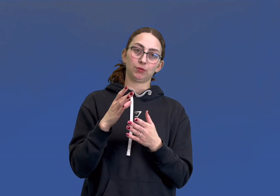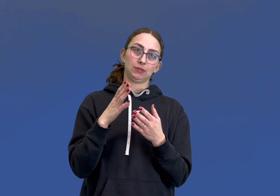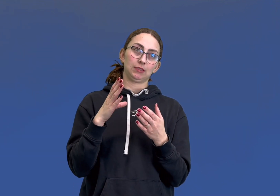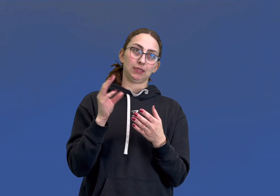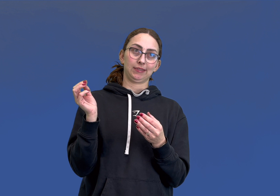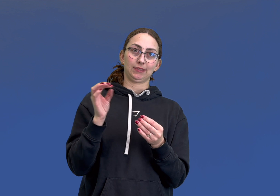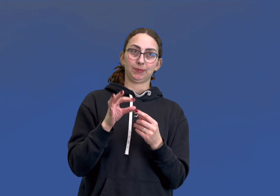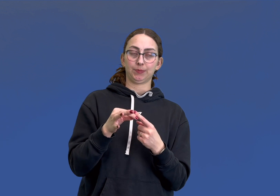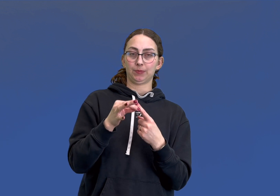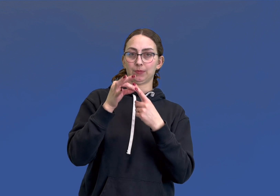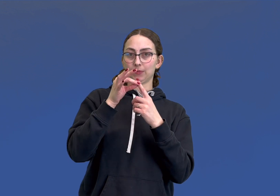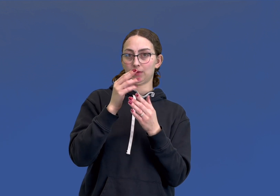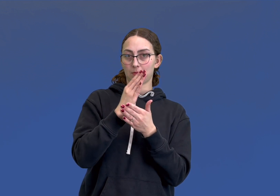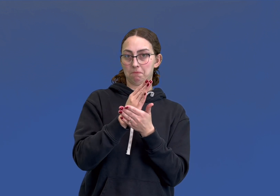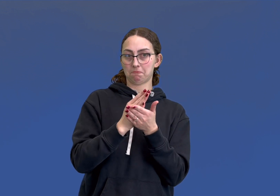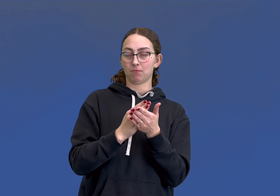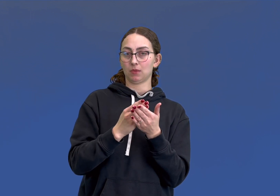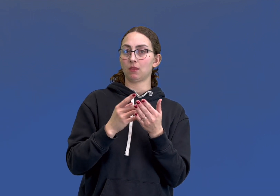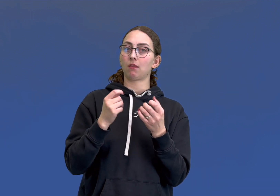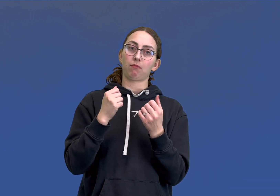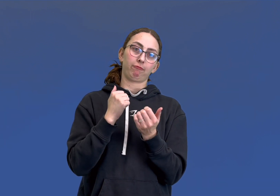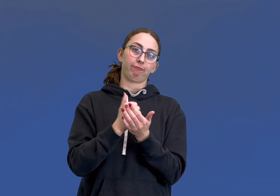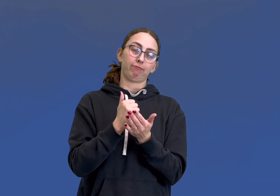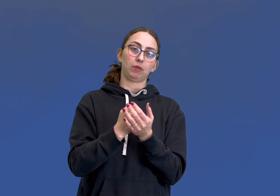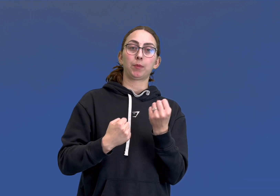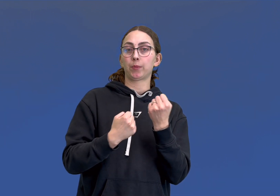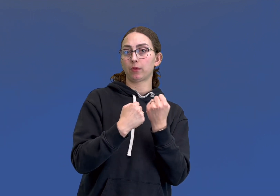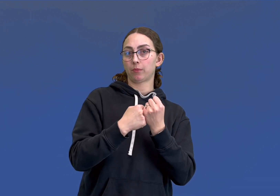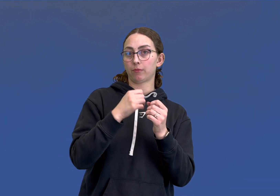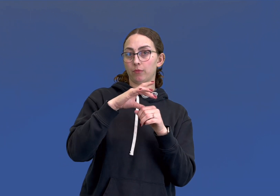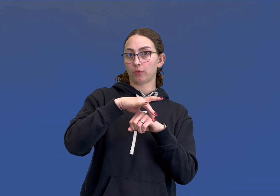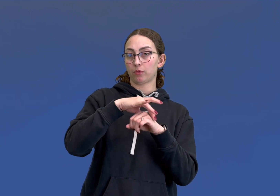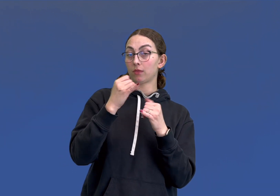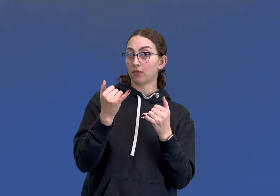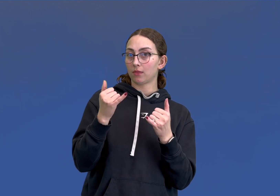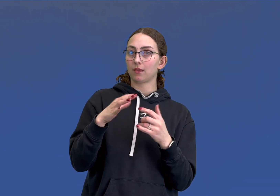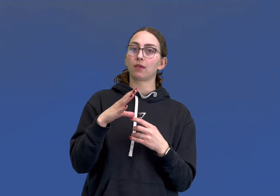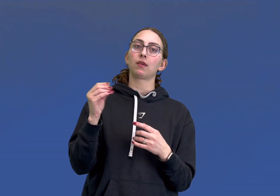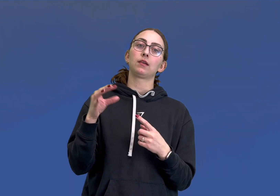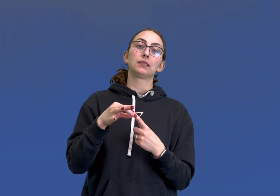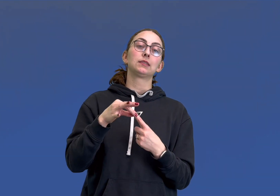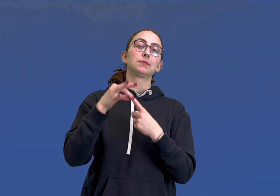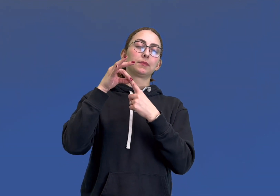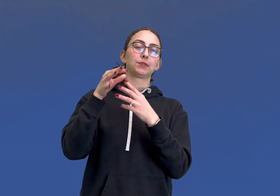And special parts of history that support the world especially here in America